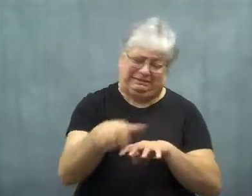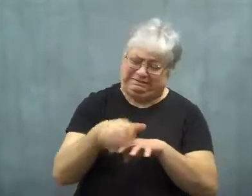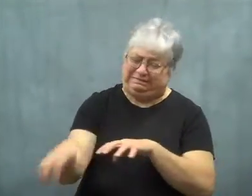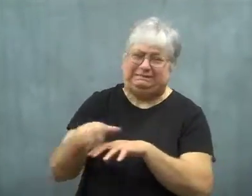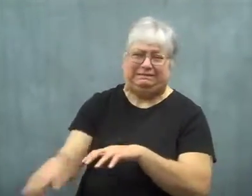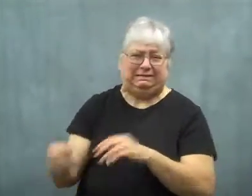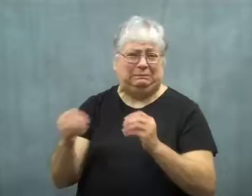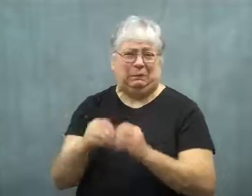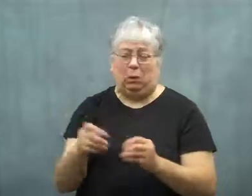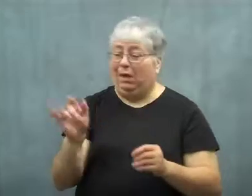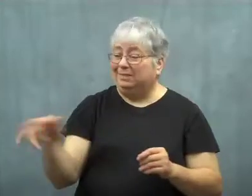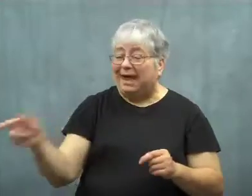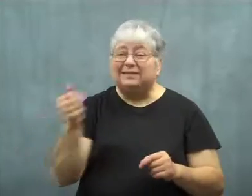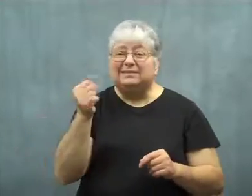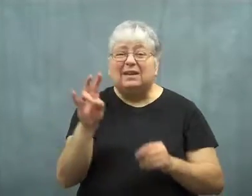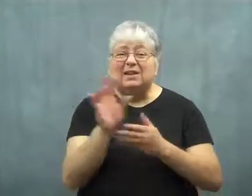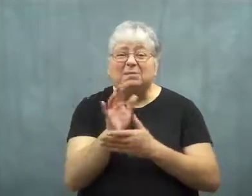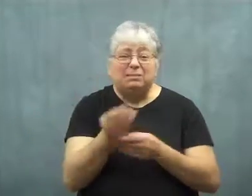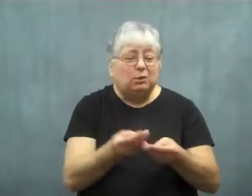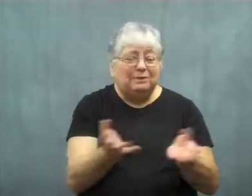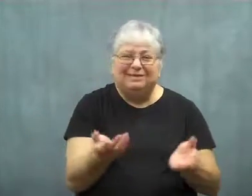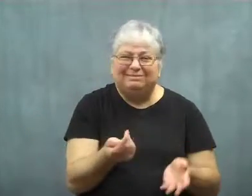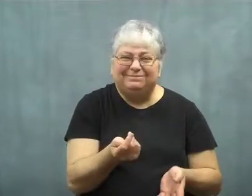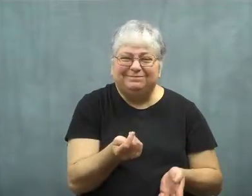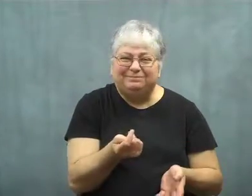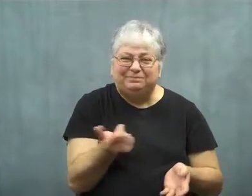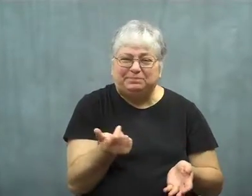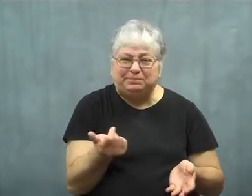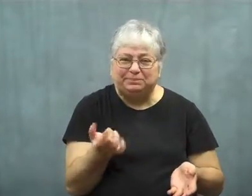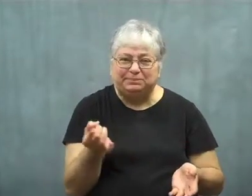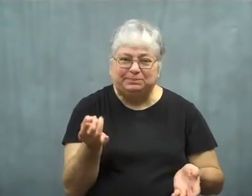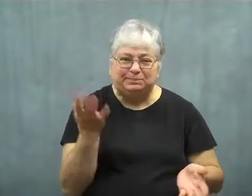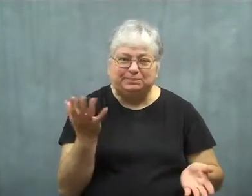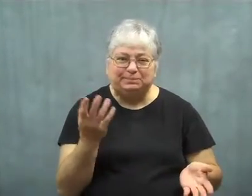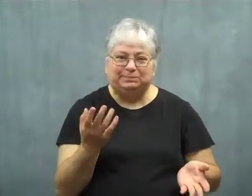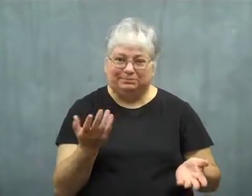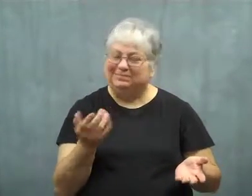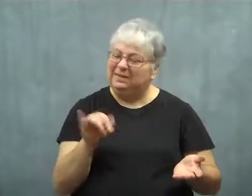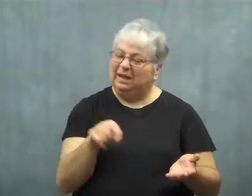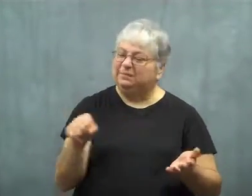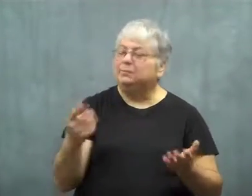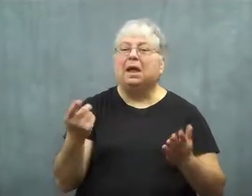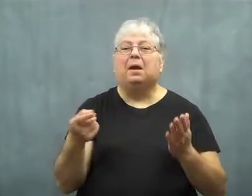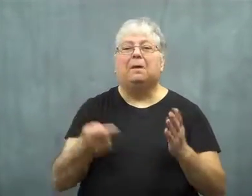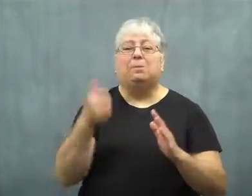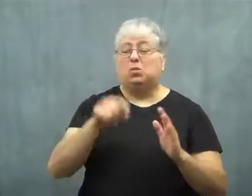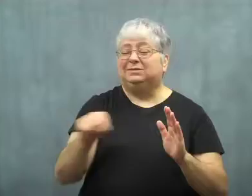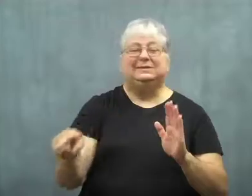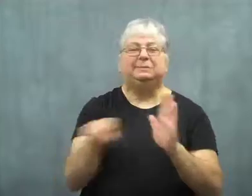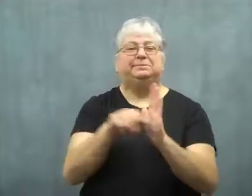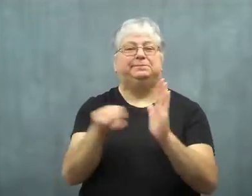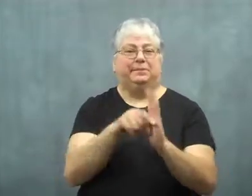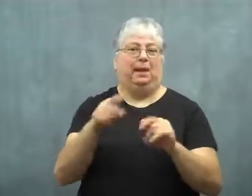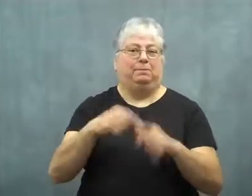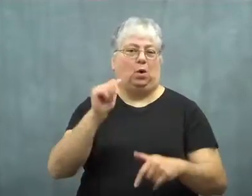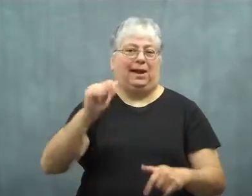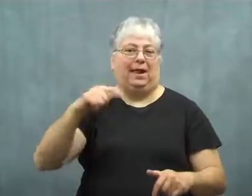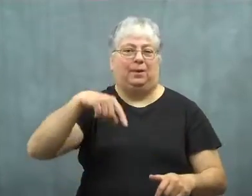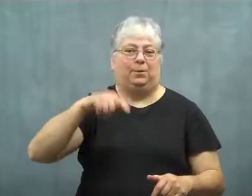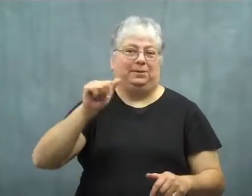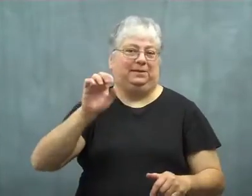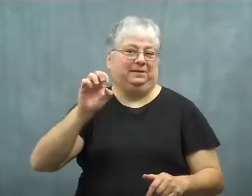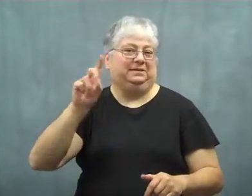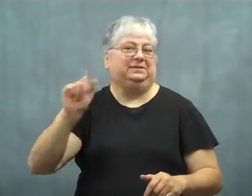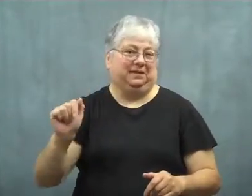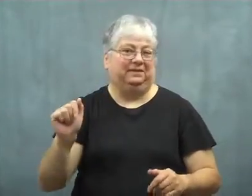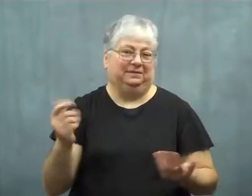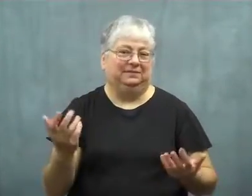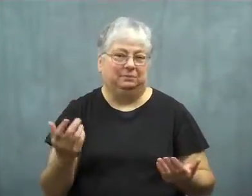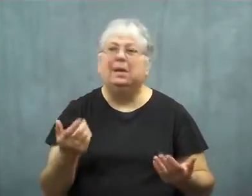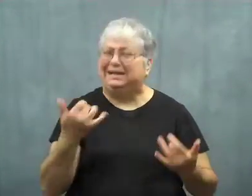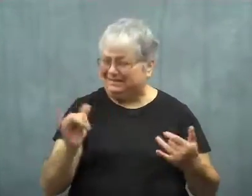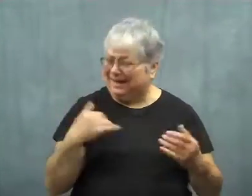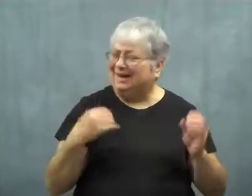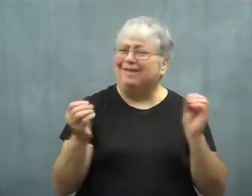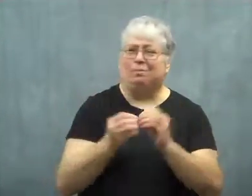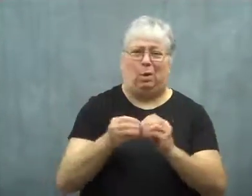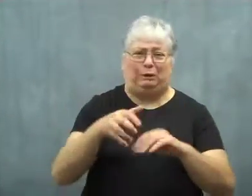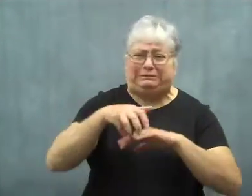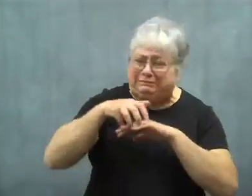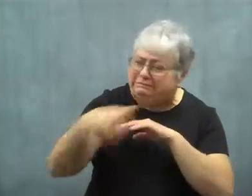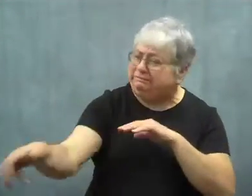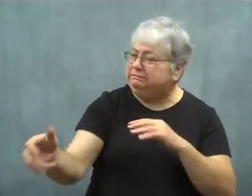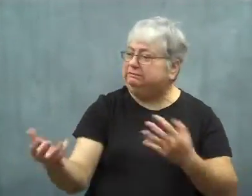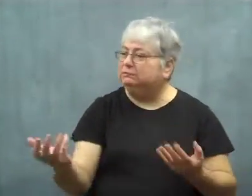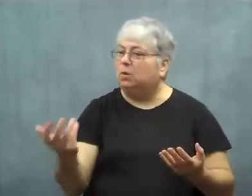the 17 pages released were a tiny fraction of all the documents confiscated.